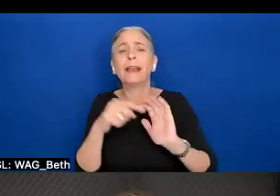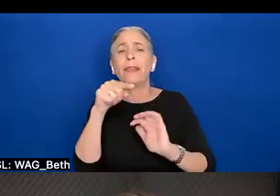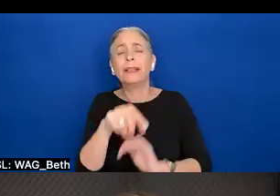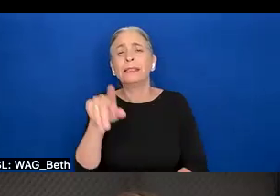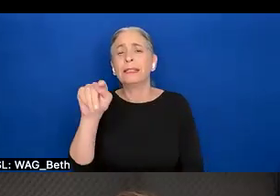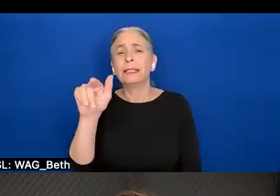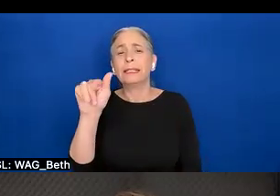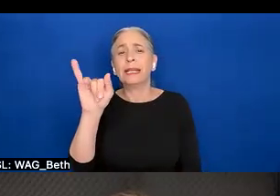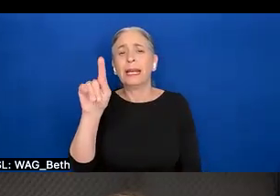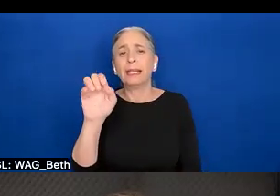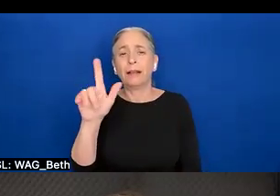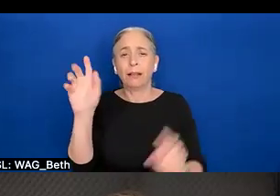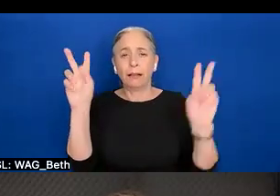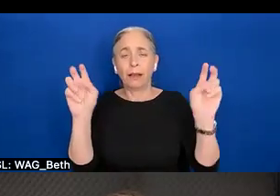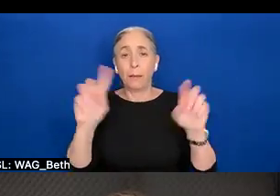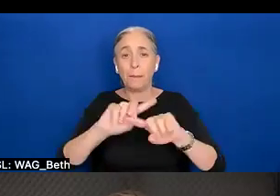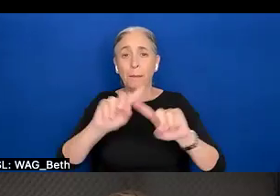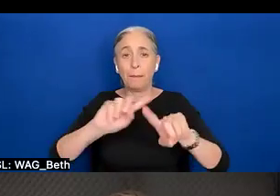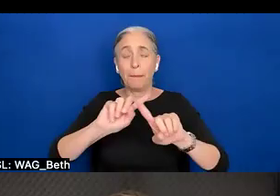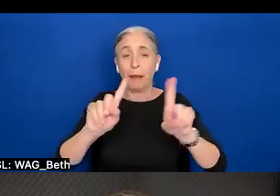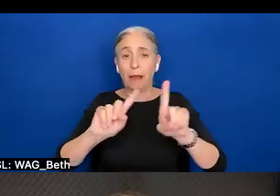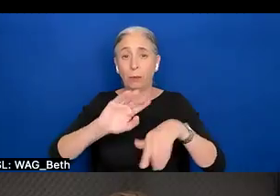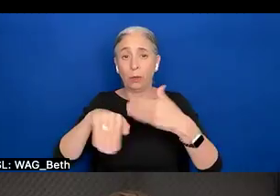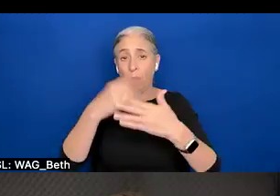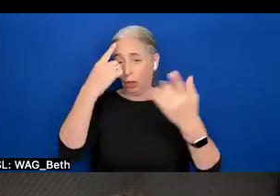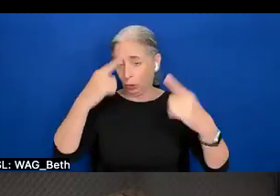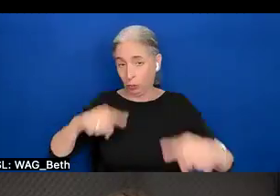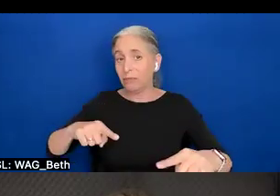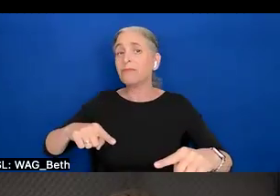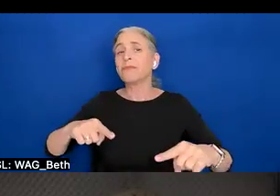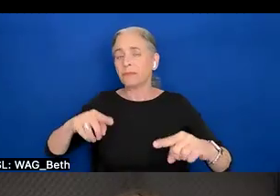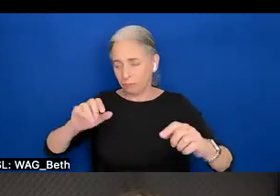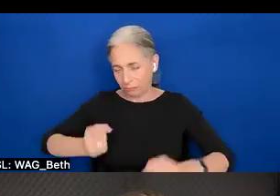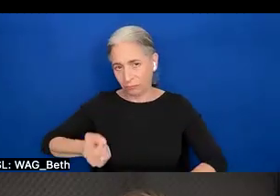We just agree that that's the title of the page. There